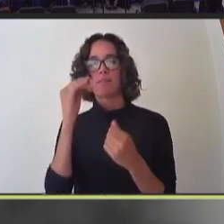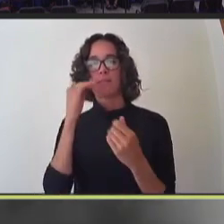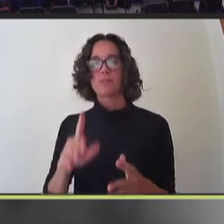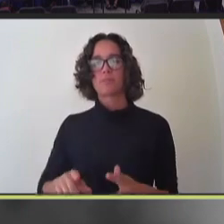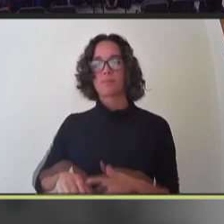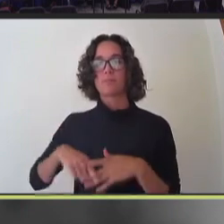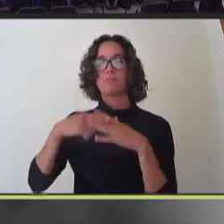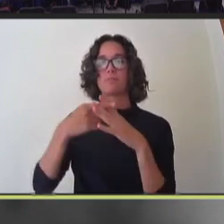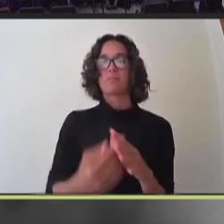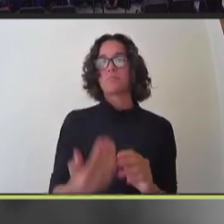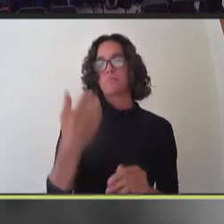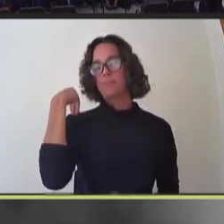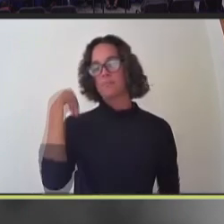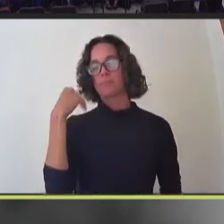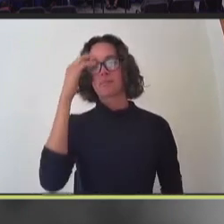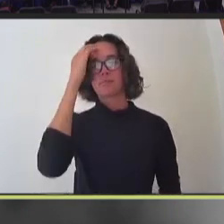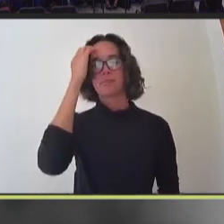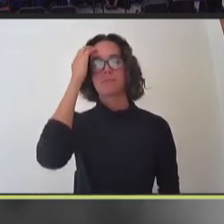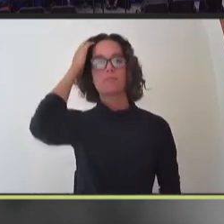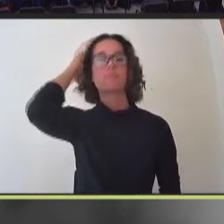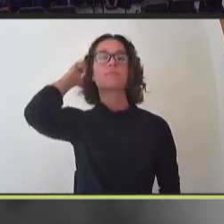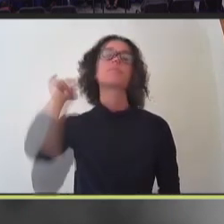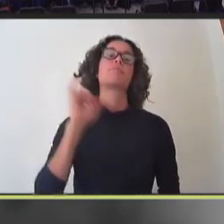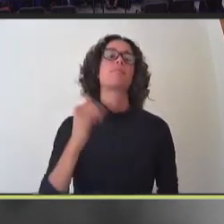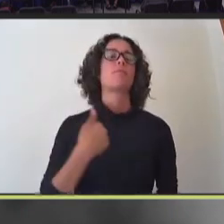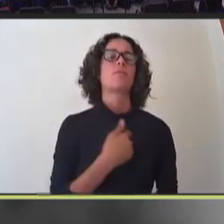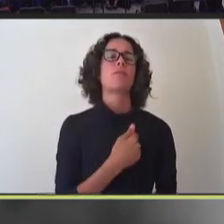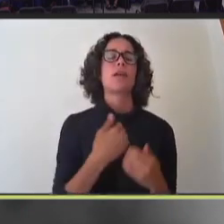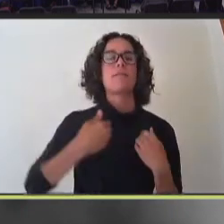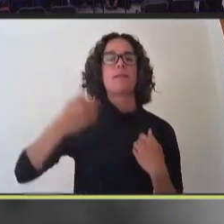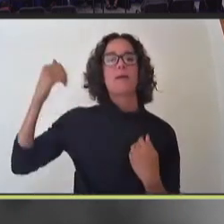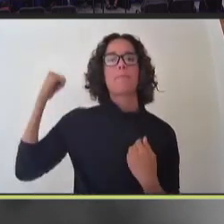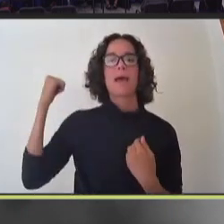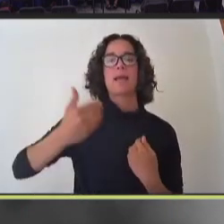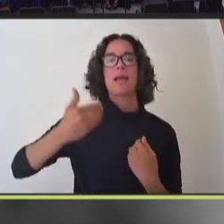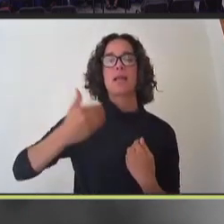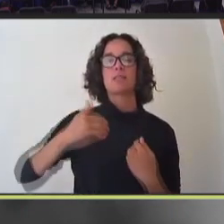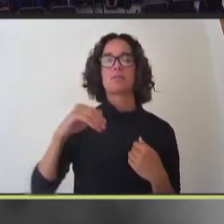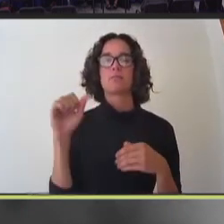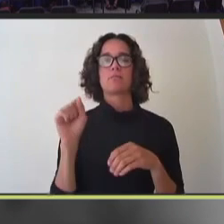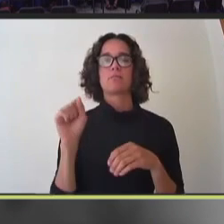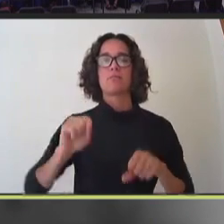We also have a couple of back-end capabilities. We have an error-handling dashboard that's